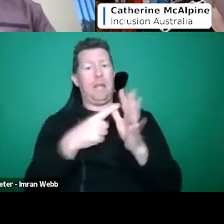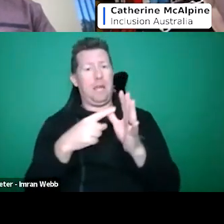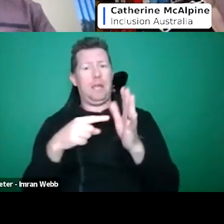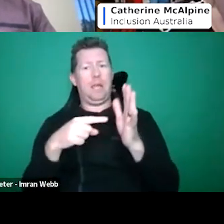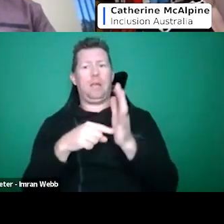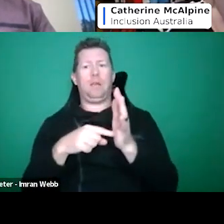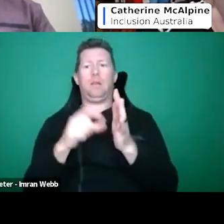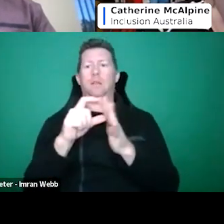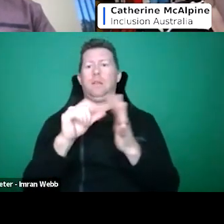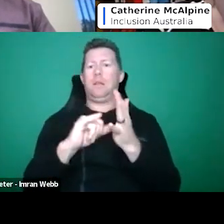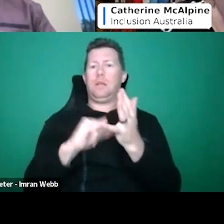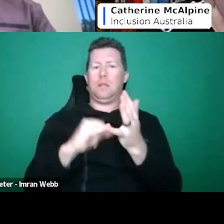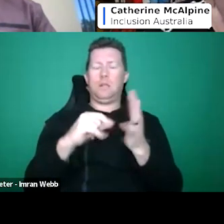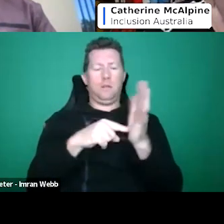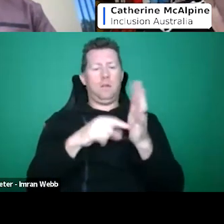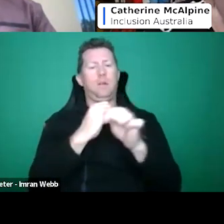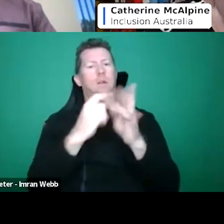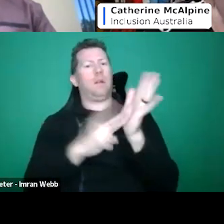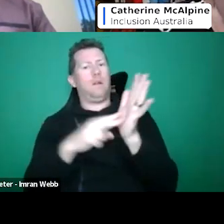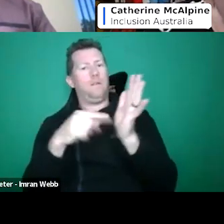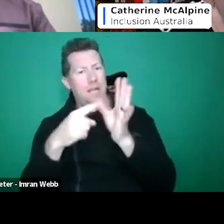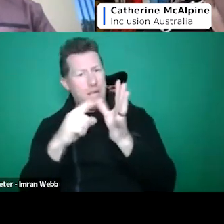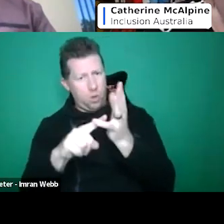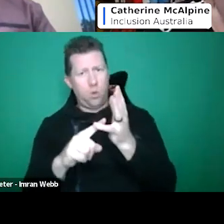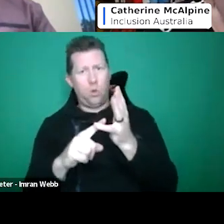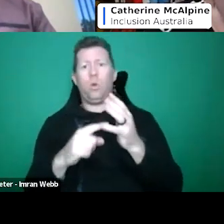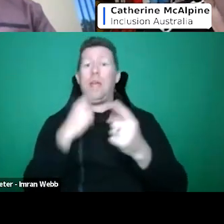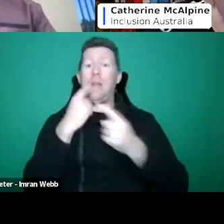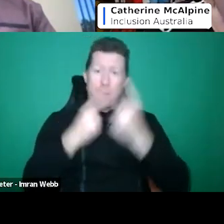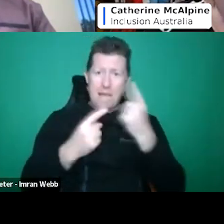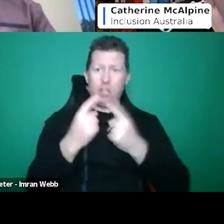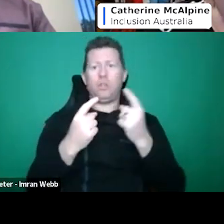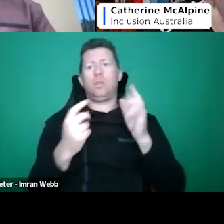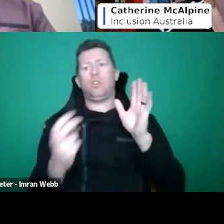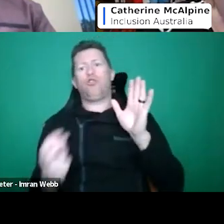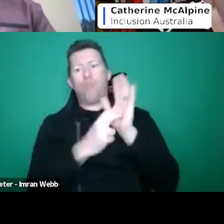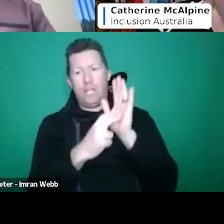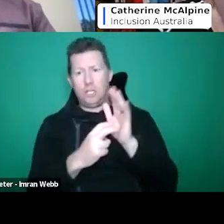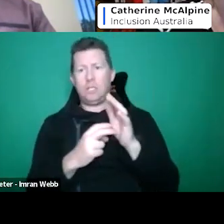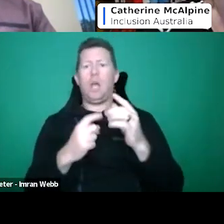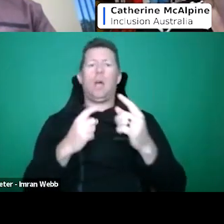get access to that information and also register for getting the newsletter to get regular updates about that.